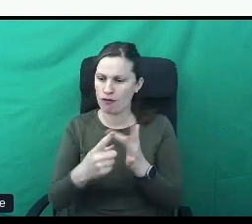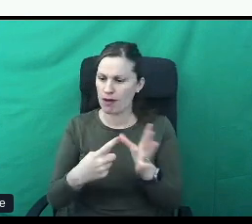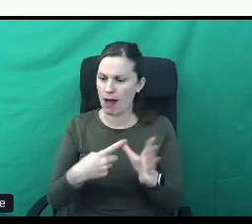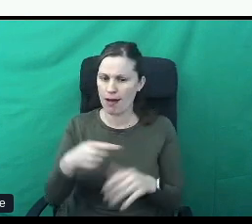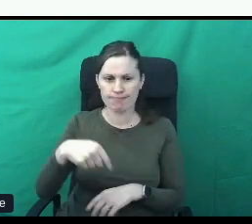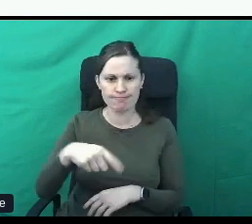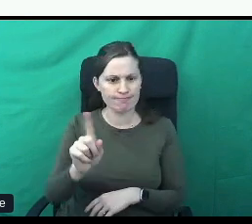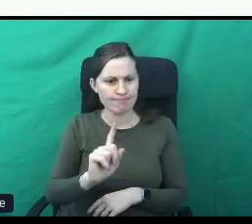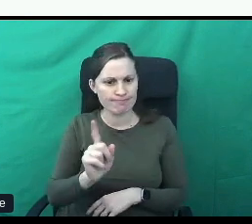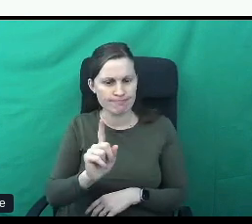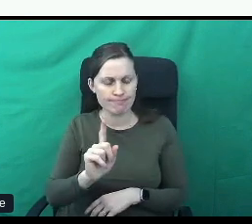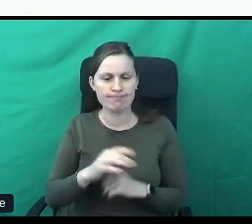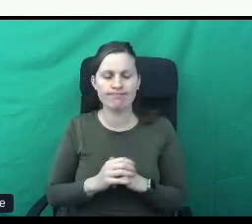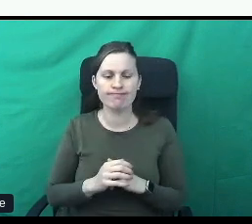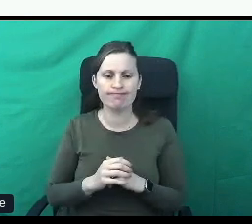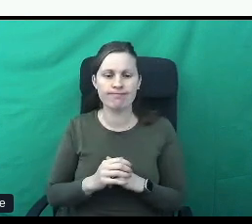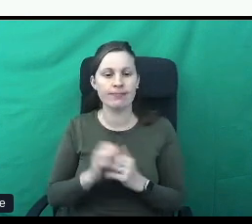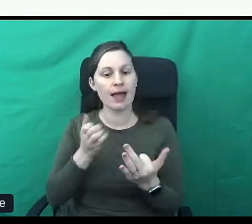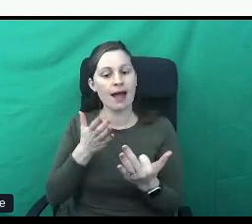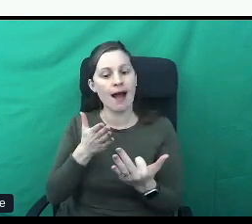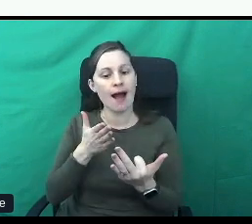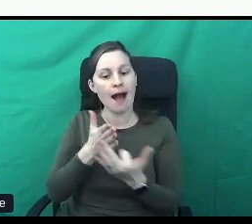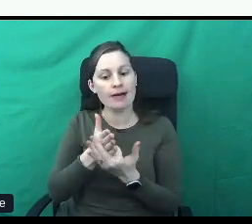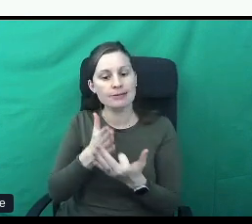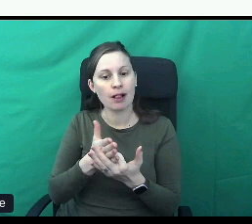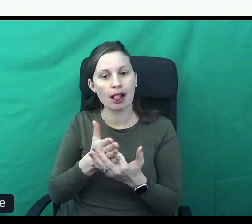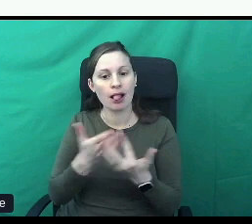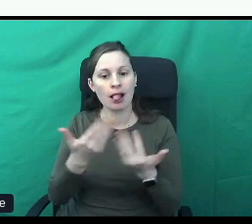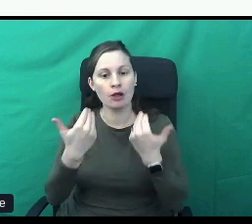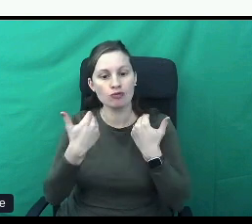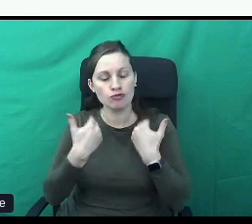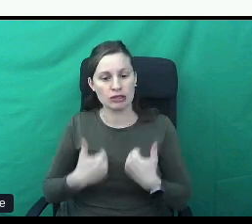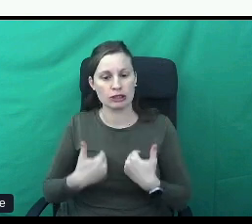It stands for Accessible Rich Internet Applications.